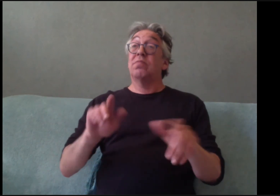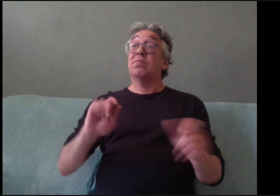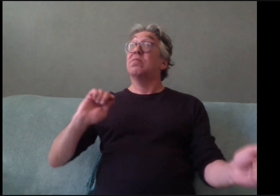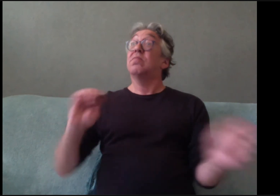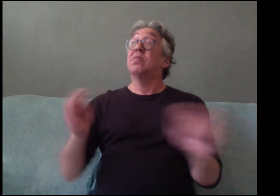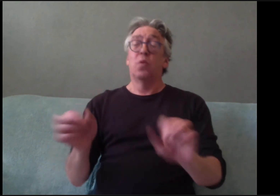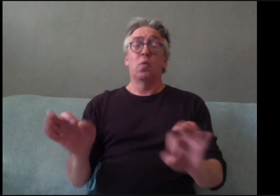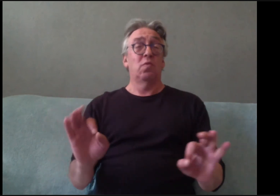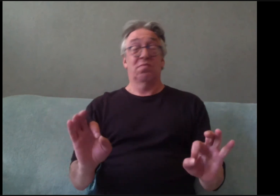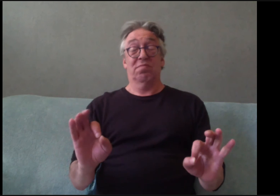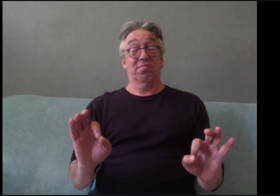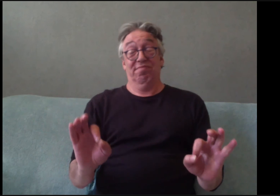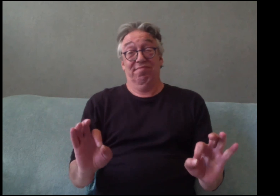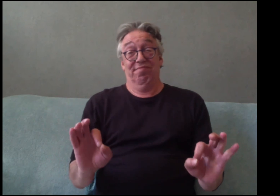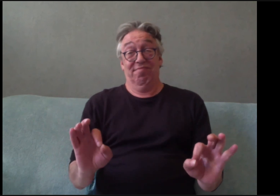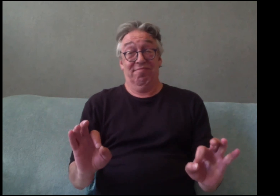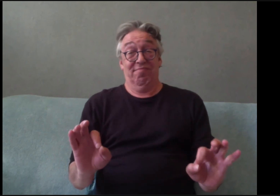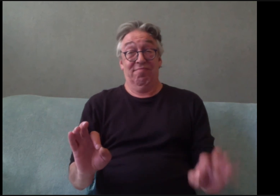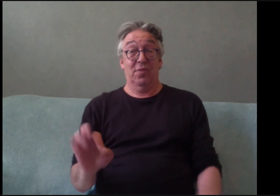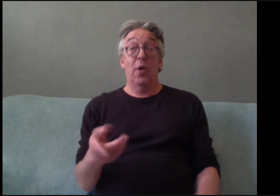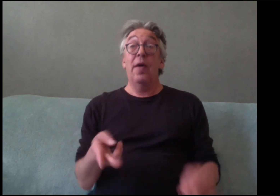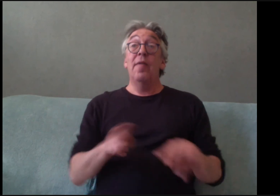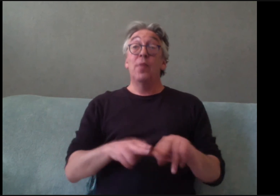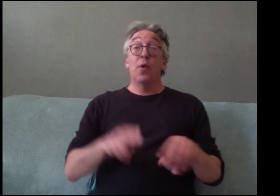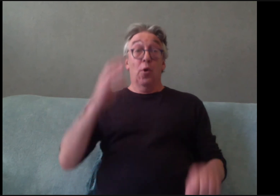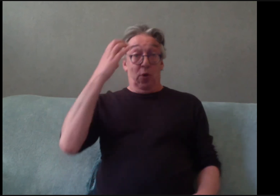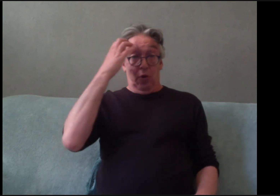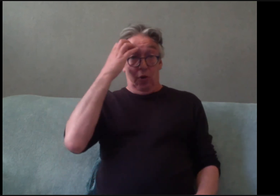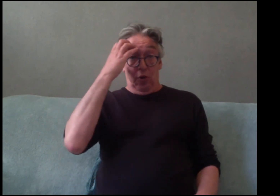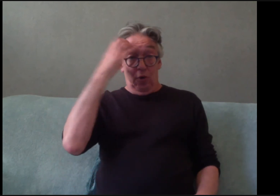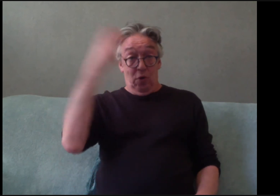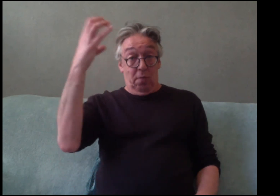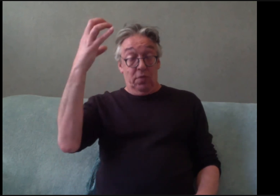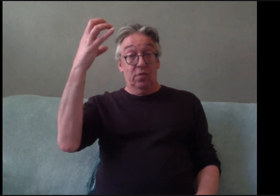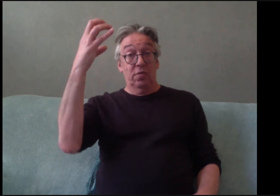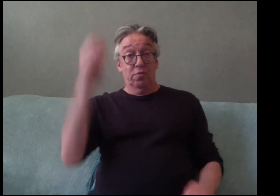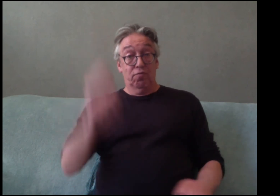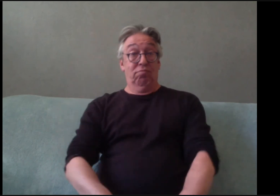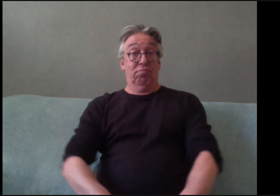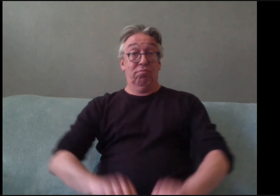when the government is saying something about the crisis,